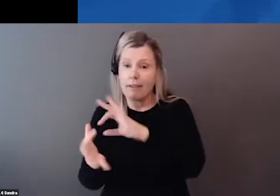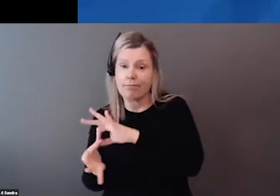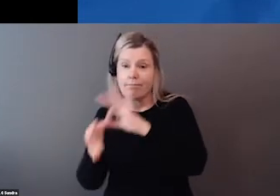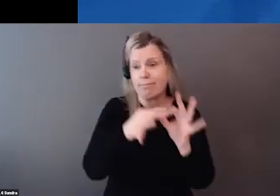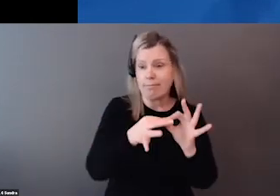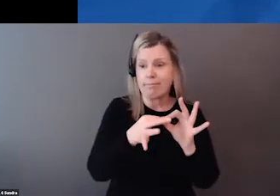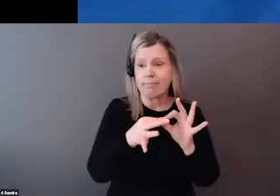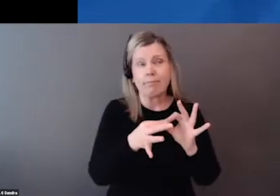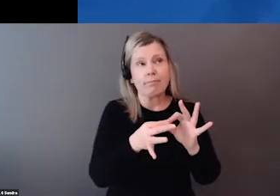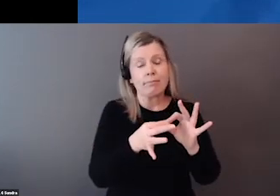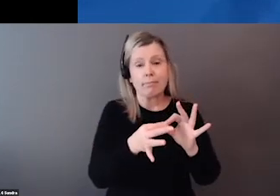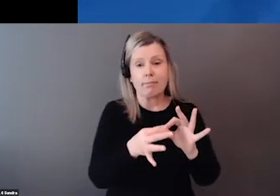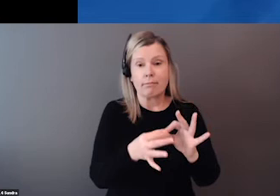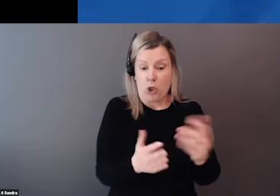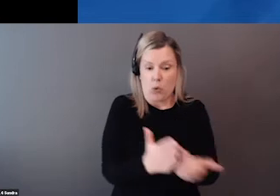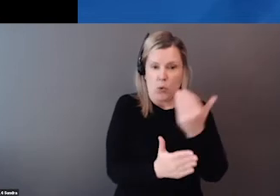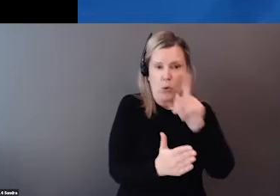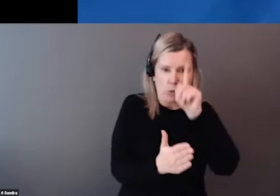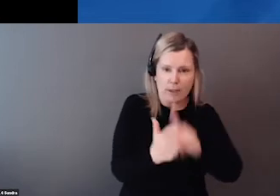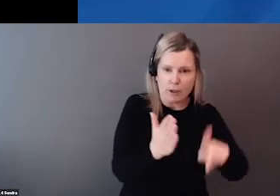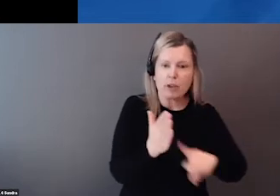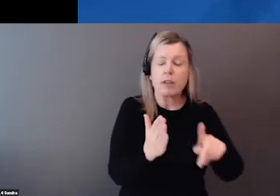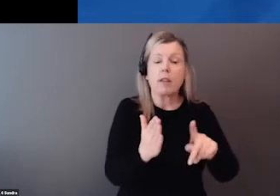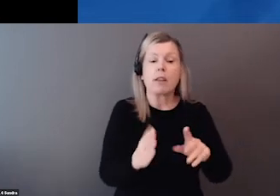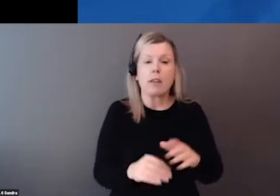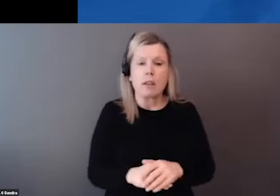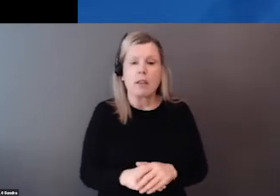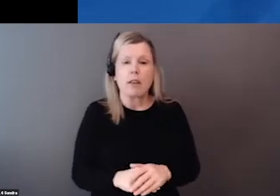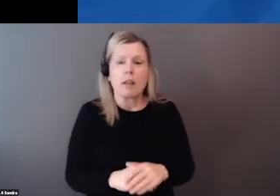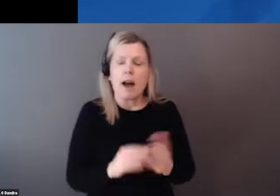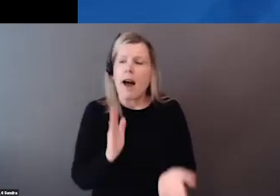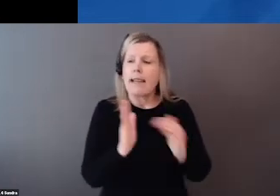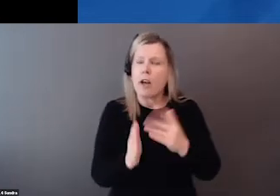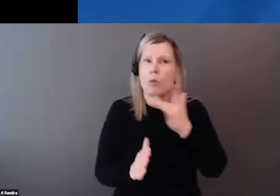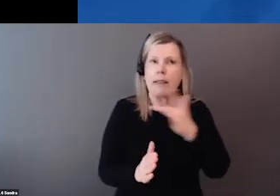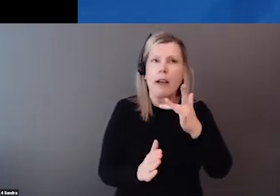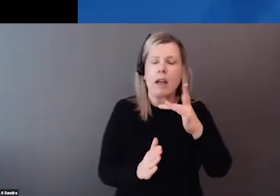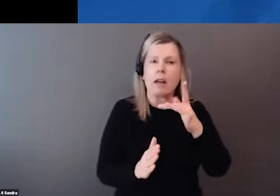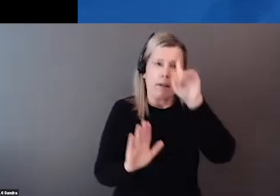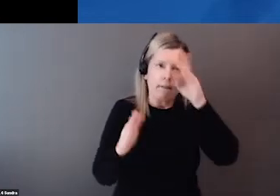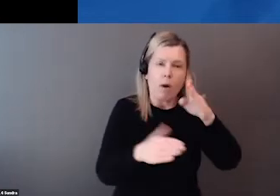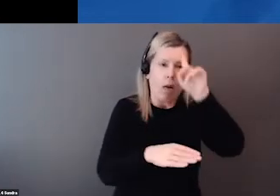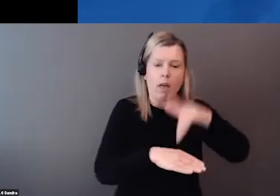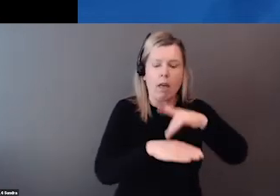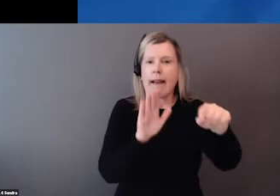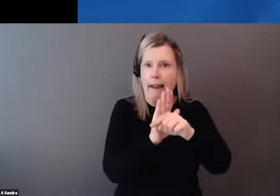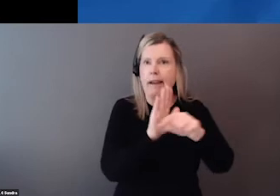And I think one thing that's really important to highlight is that we often focus on the barriers in the future, but I think it's important to highlight the potential opportunities.